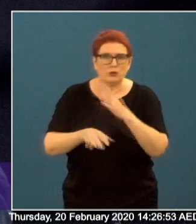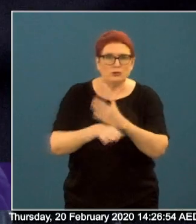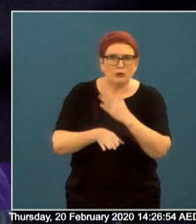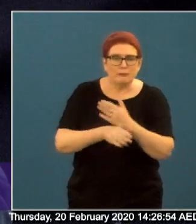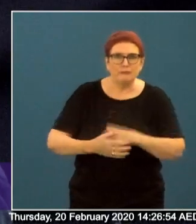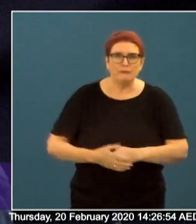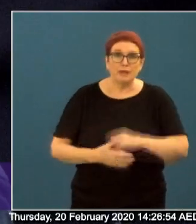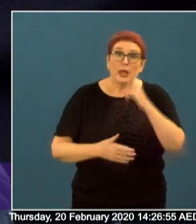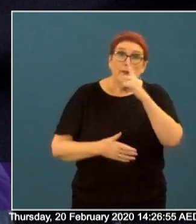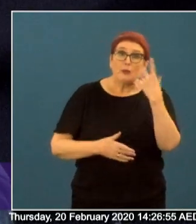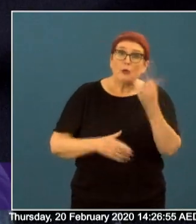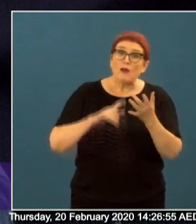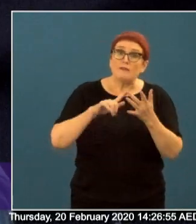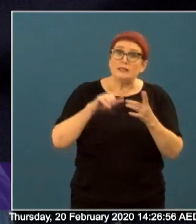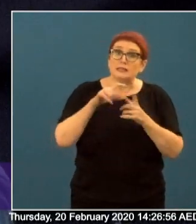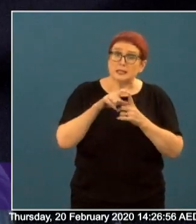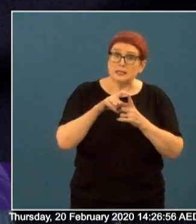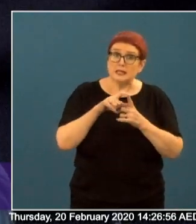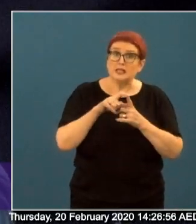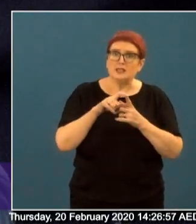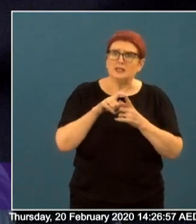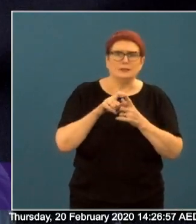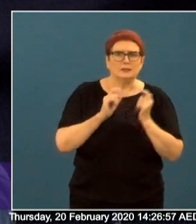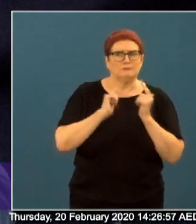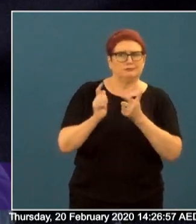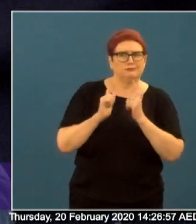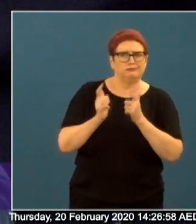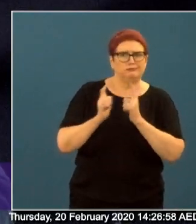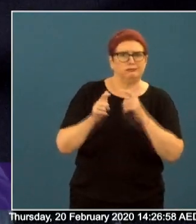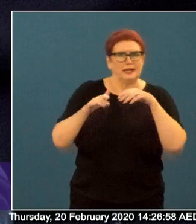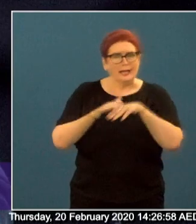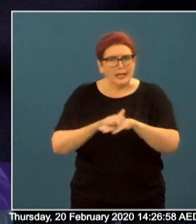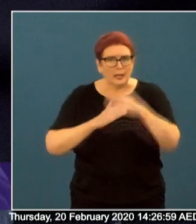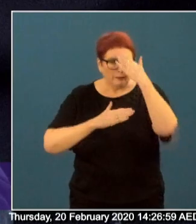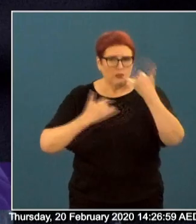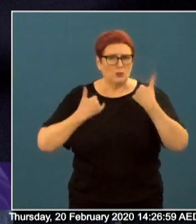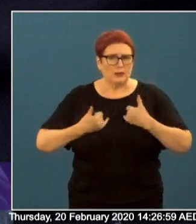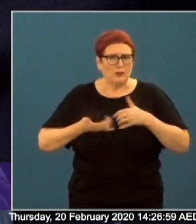access mental health services at very high rates, at a very high cost to the health budget.